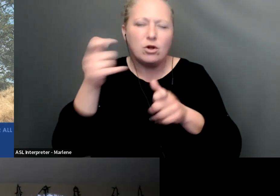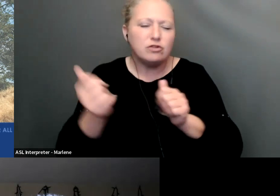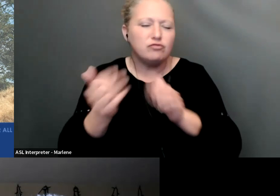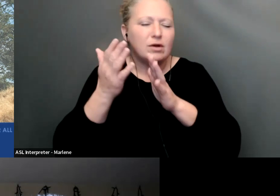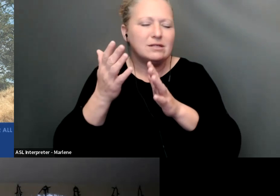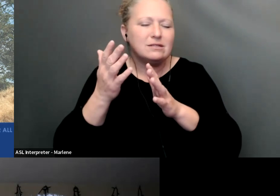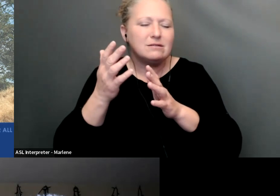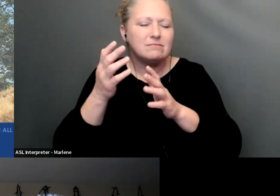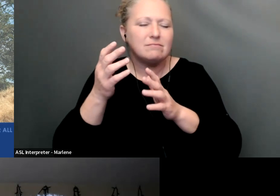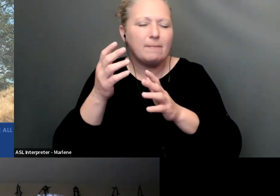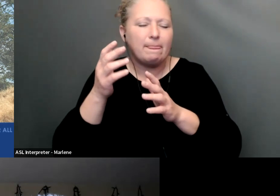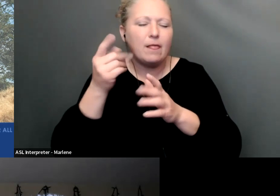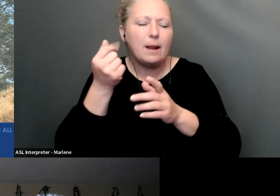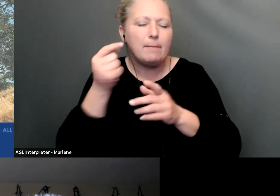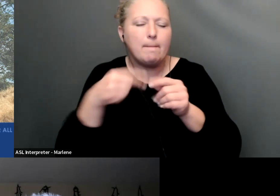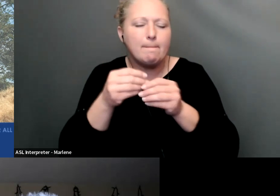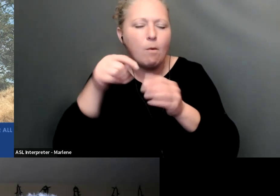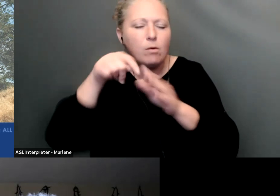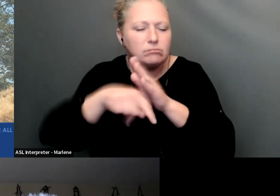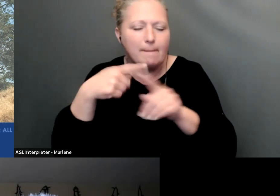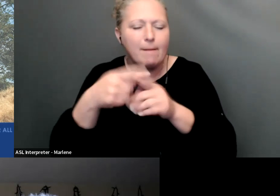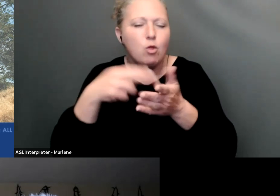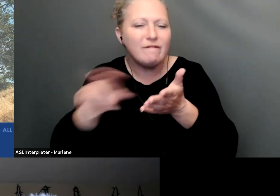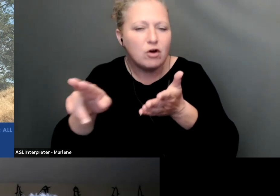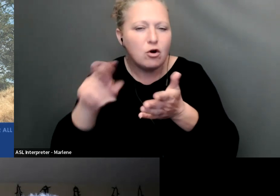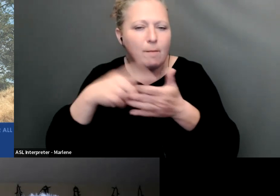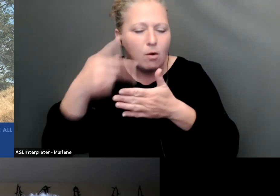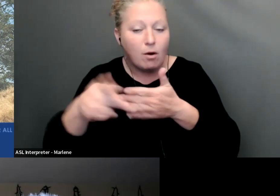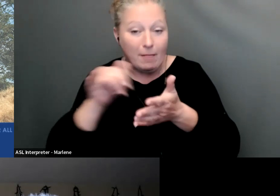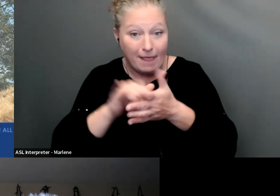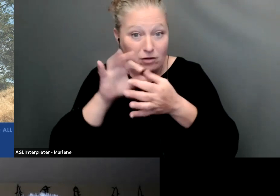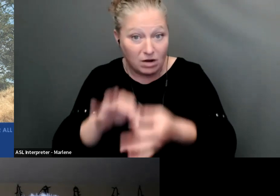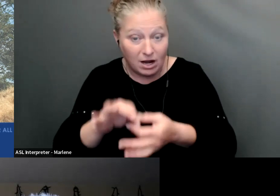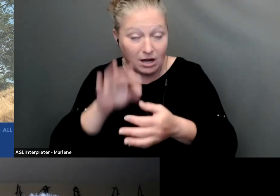little bit more about your referral program and if that's related to that list of kind of jobs.